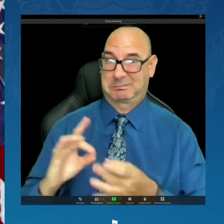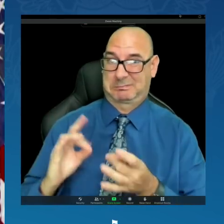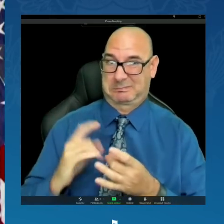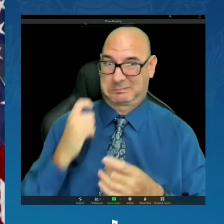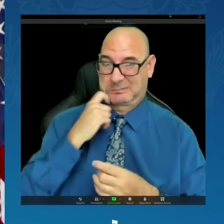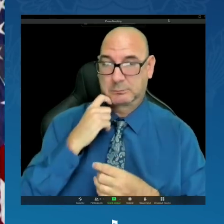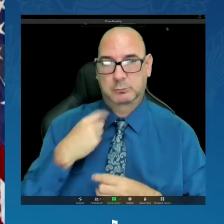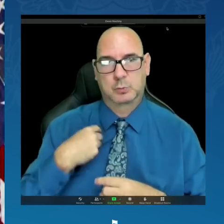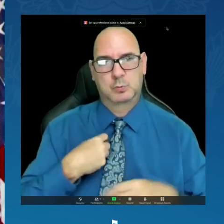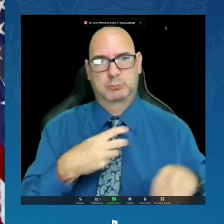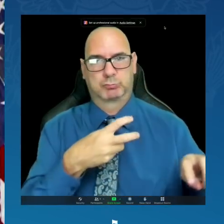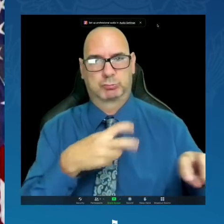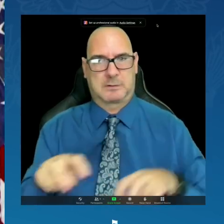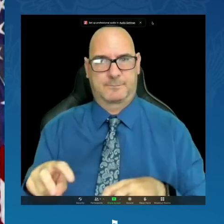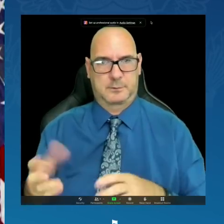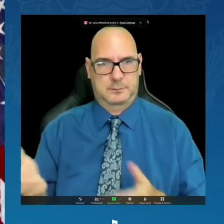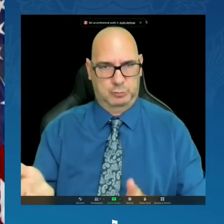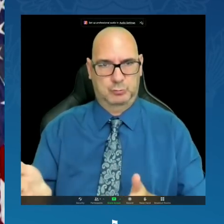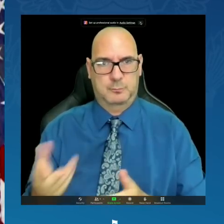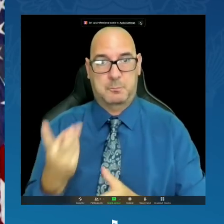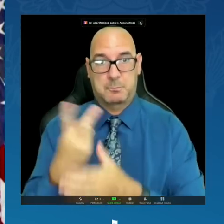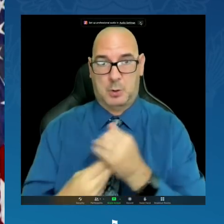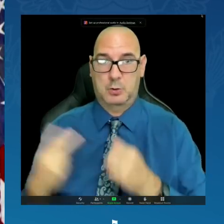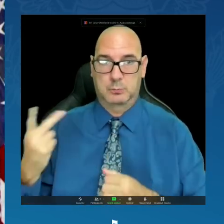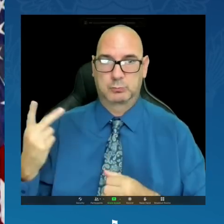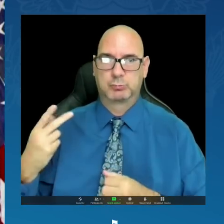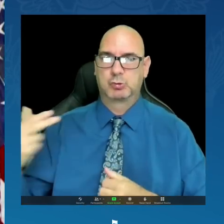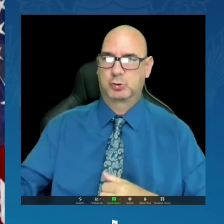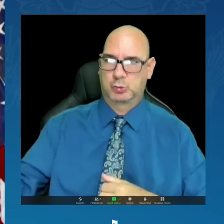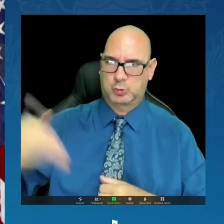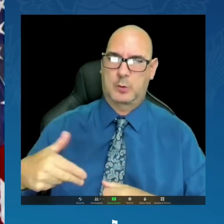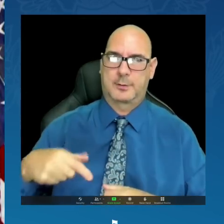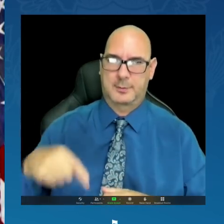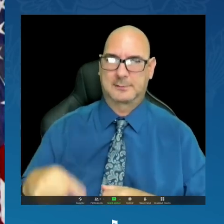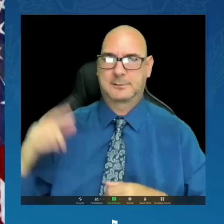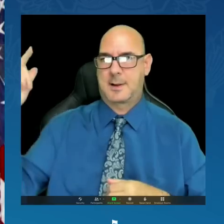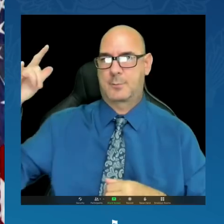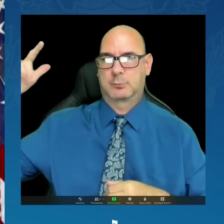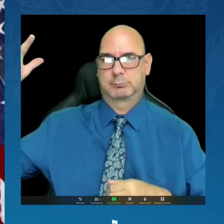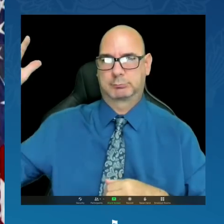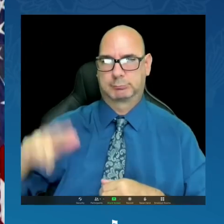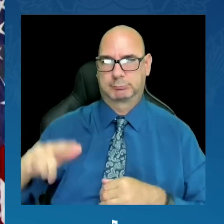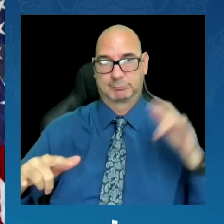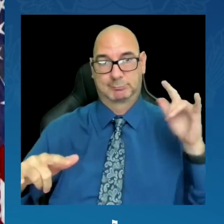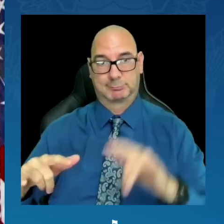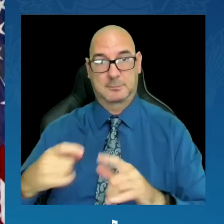on Air Force Two. And we traveled here from D.C. today to talk with you about maternal health,